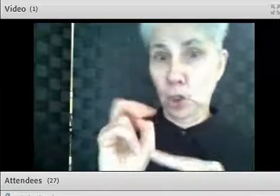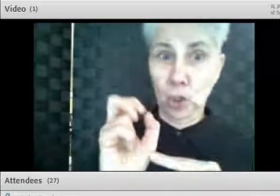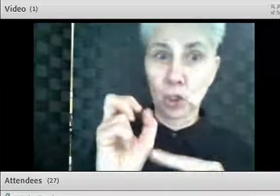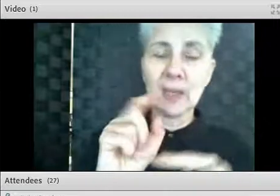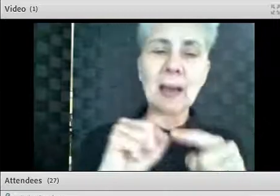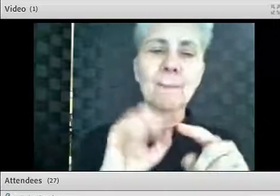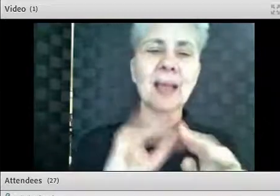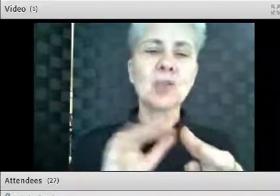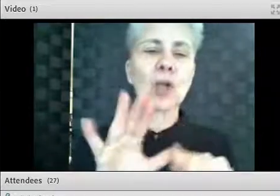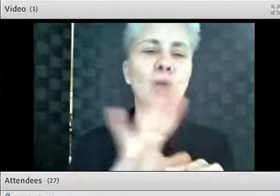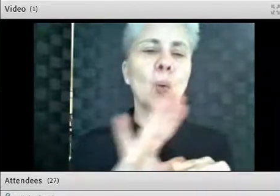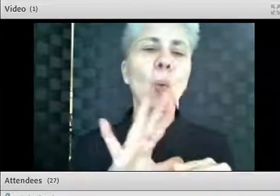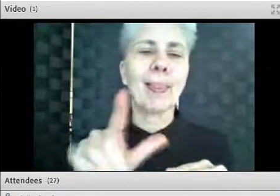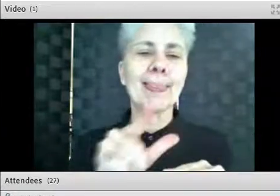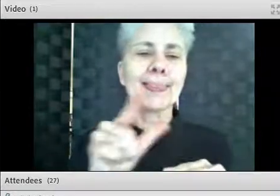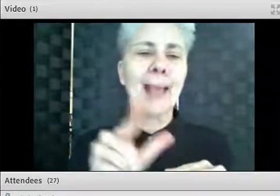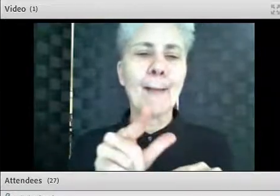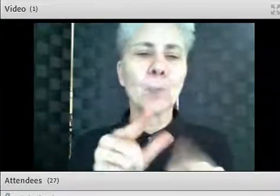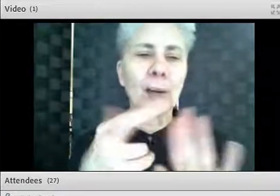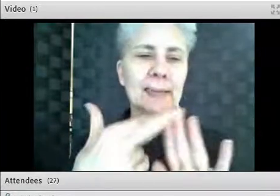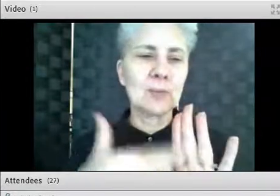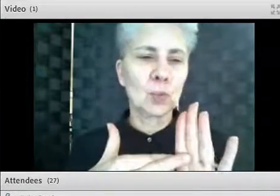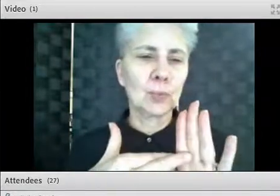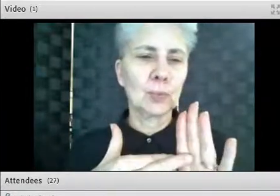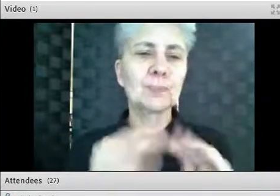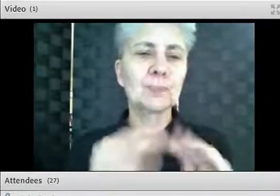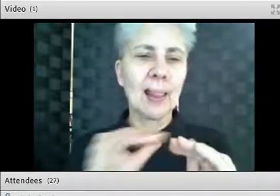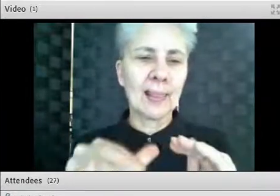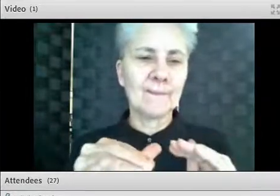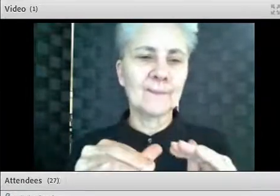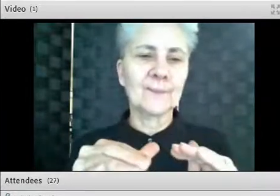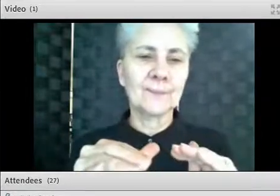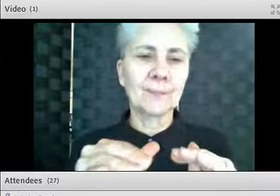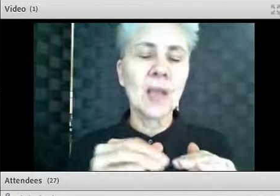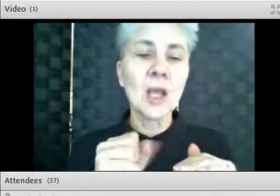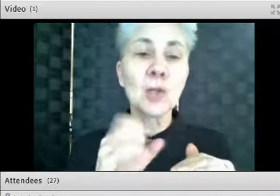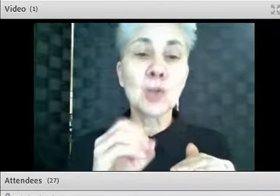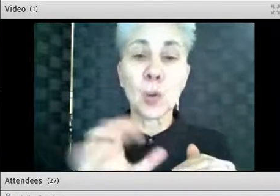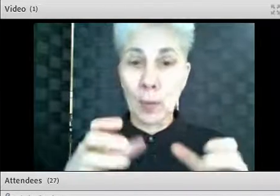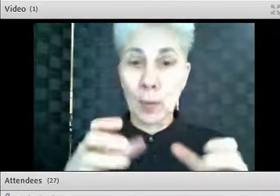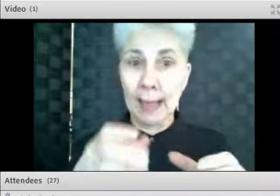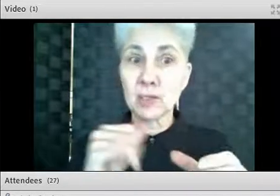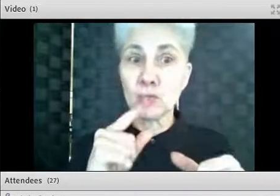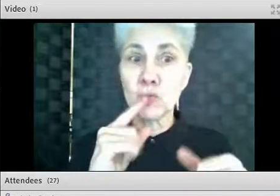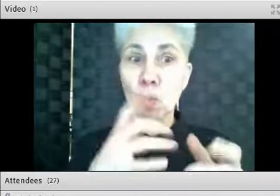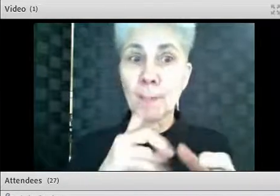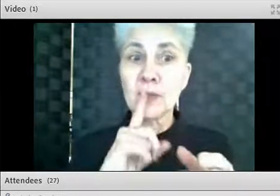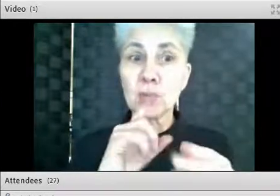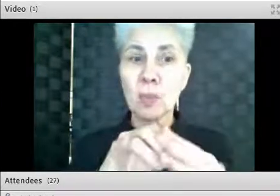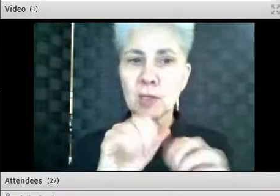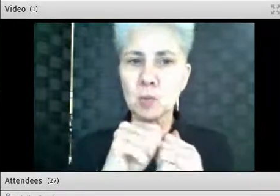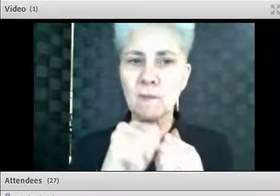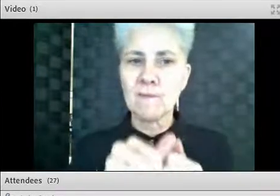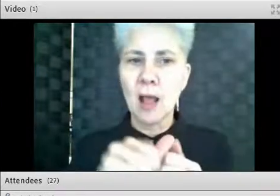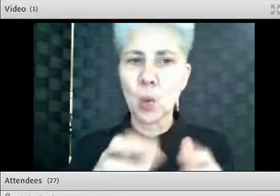on your library's shelf list, okay, so your collection. You want to make sure that your collection